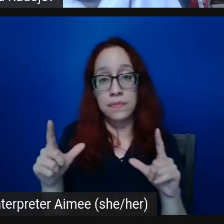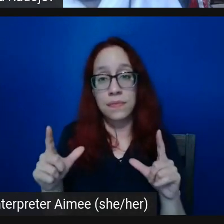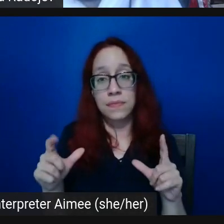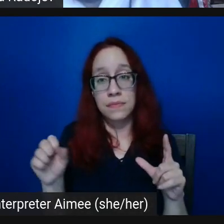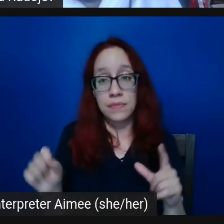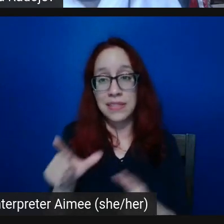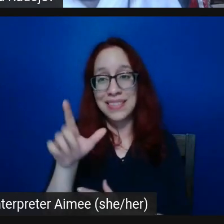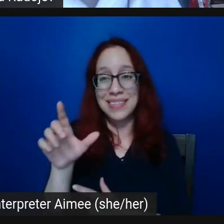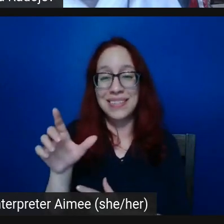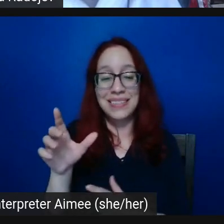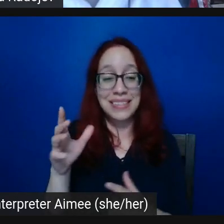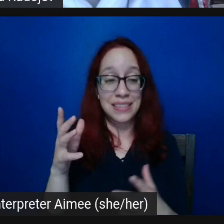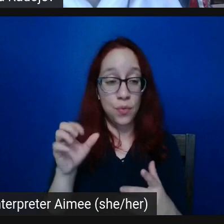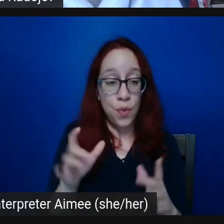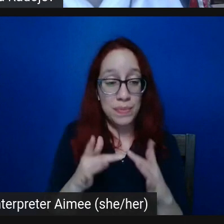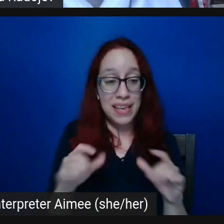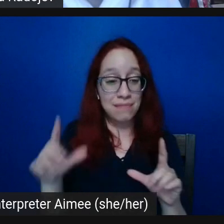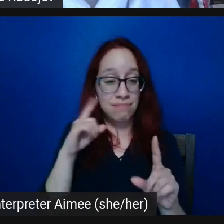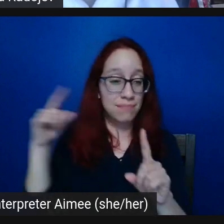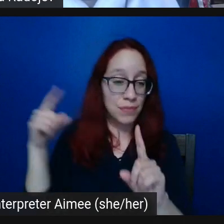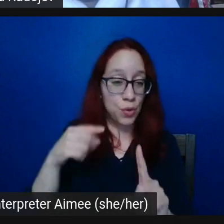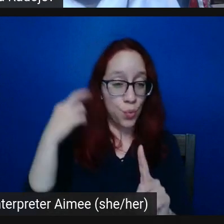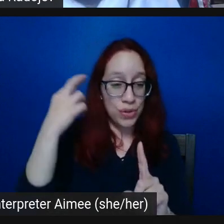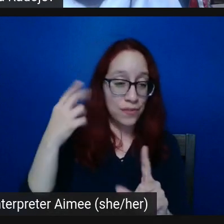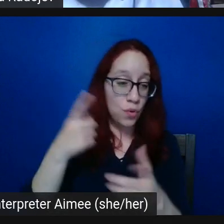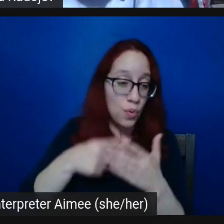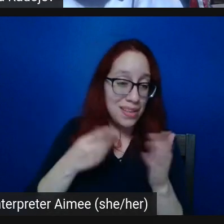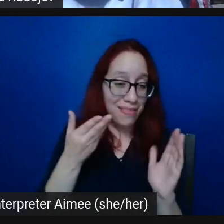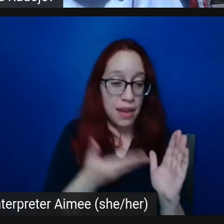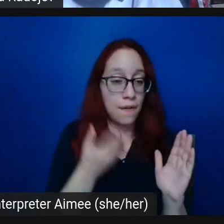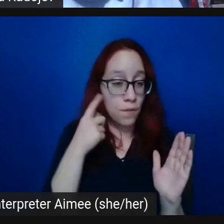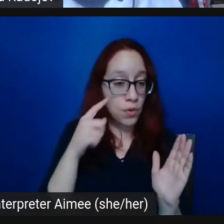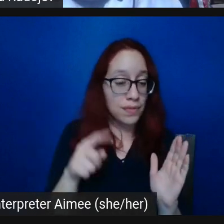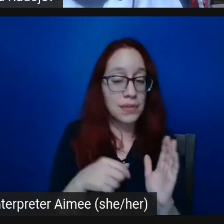Then you can focus on other things.